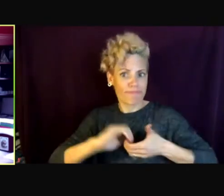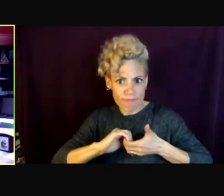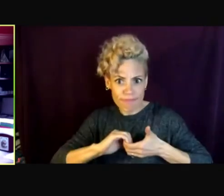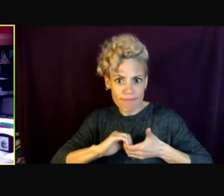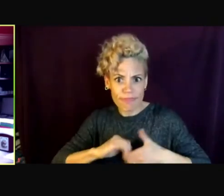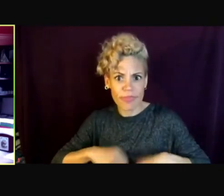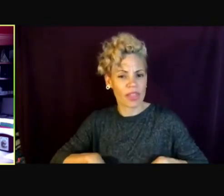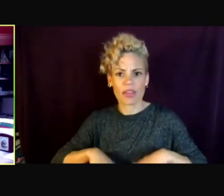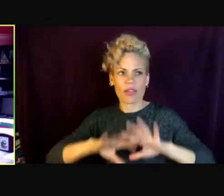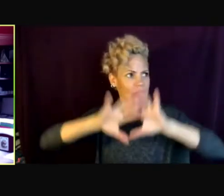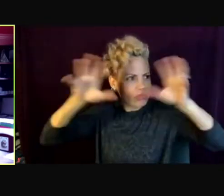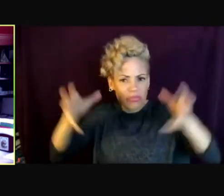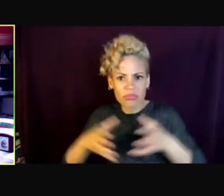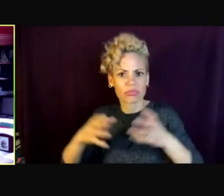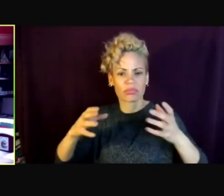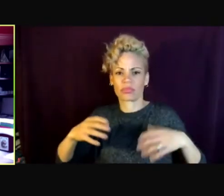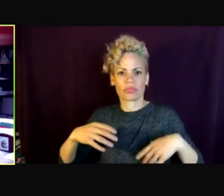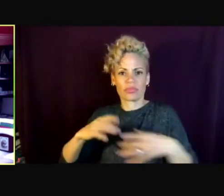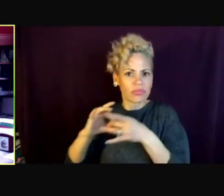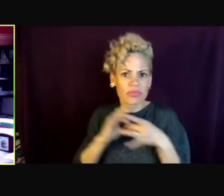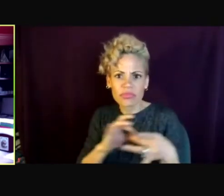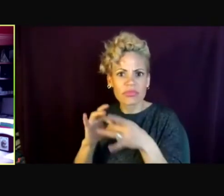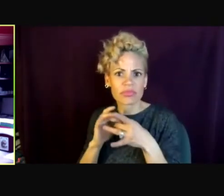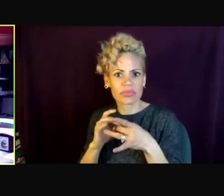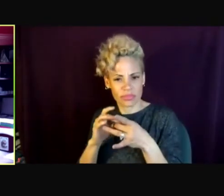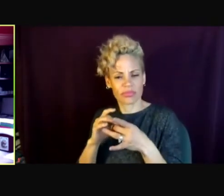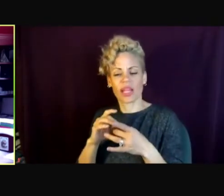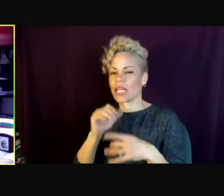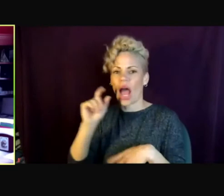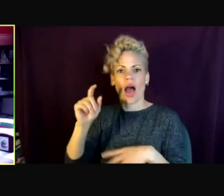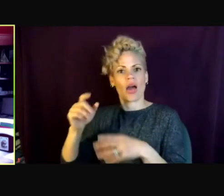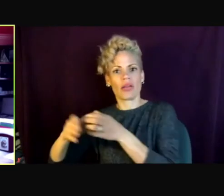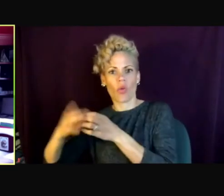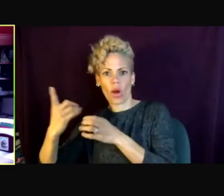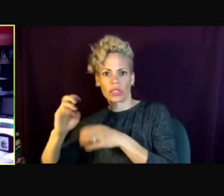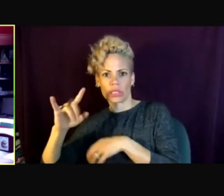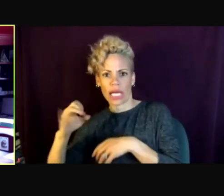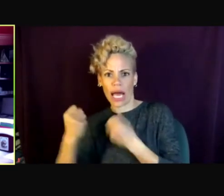So, selected a Senator from Connecticut, Republican,